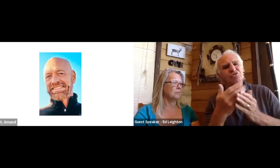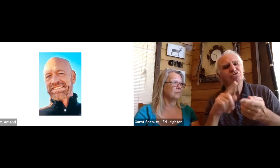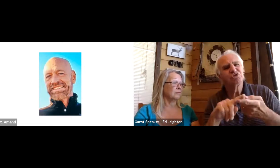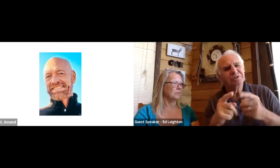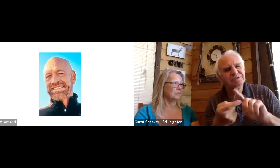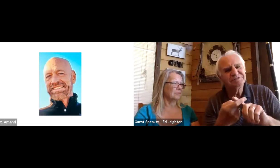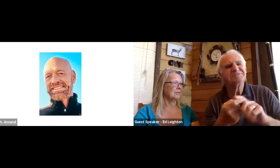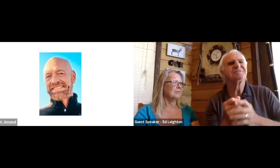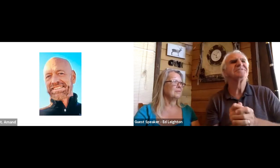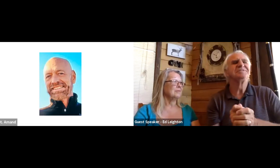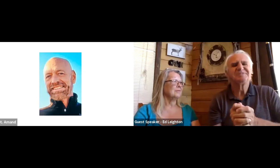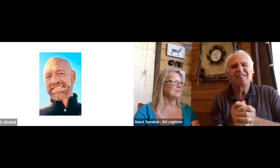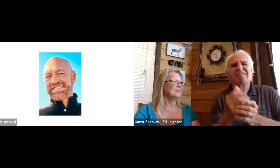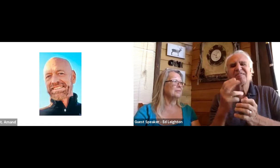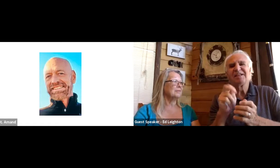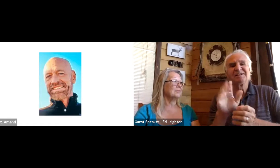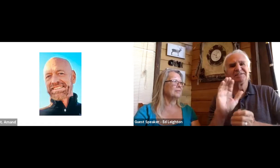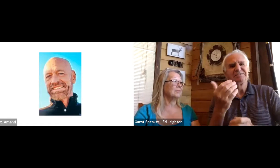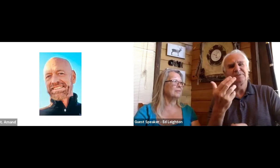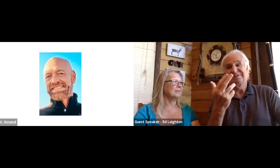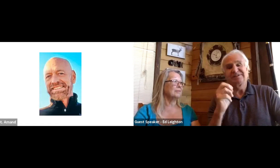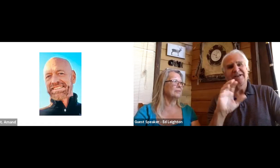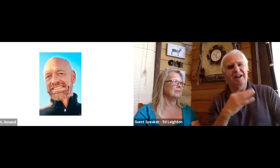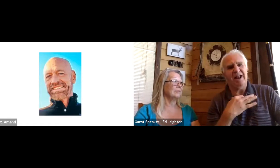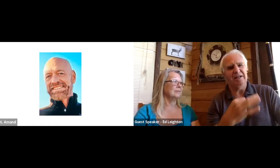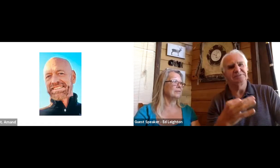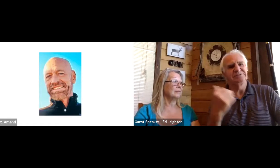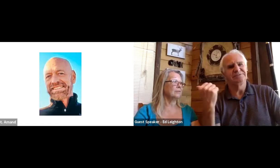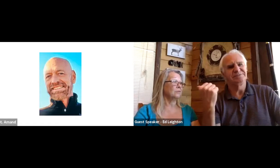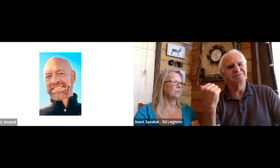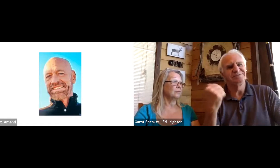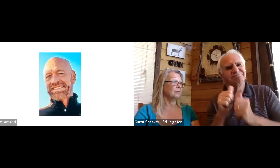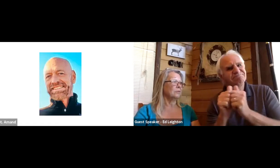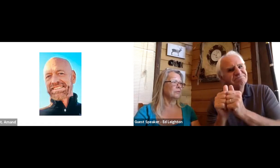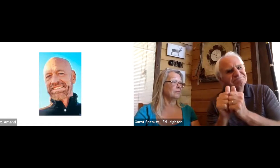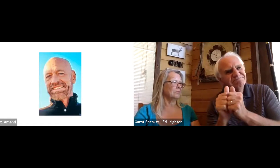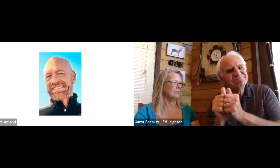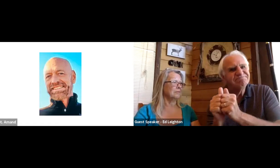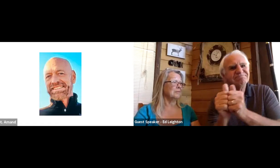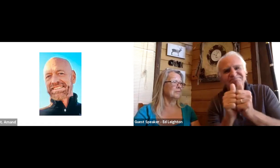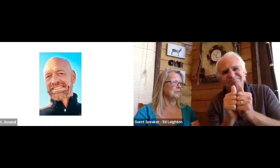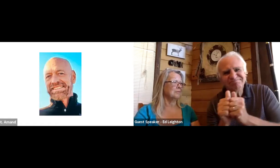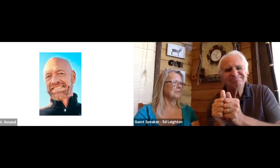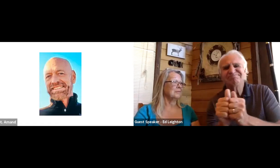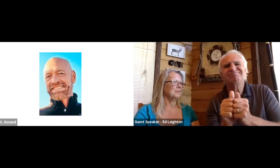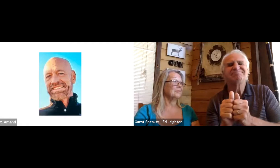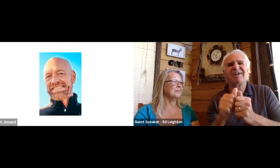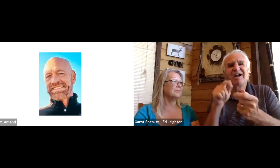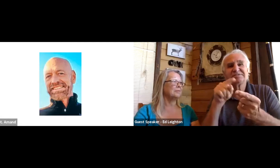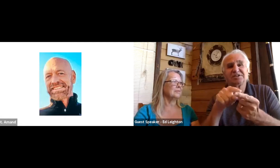played football, and Bob Bolger and I became good friends, and apparently he liked Jeanine